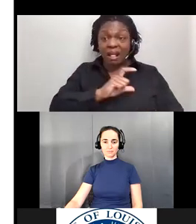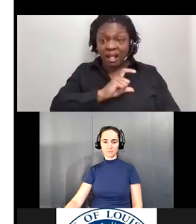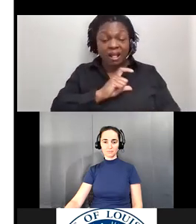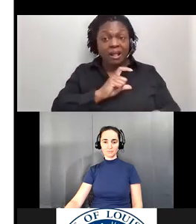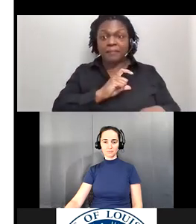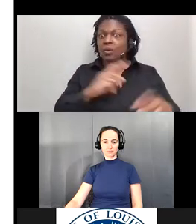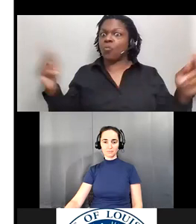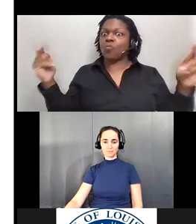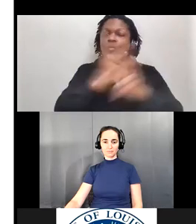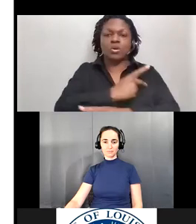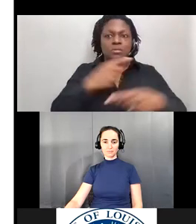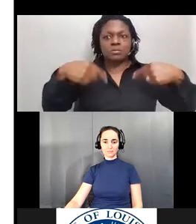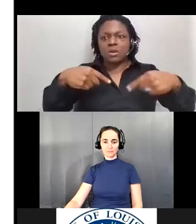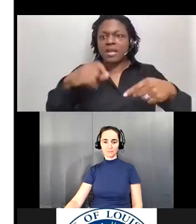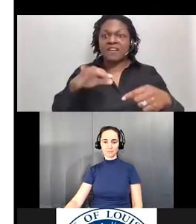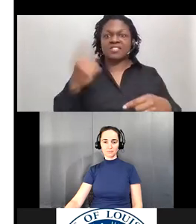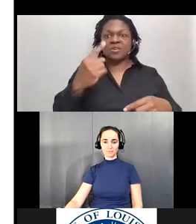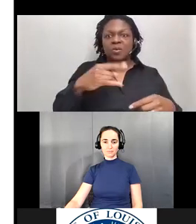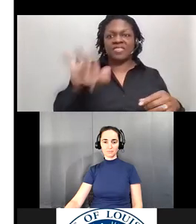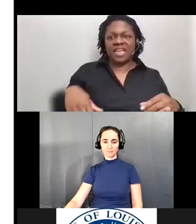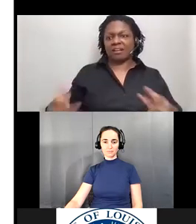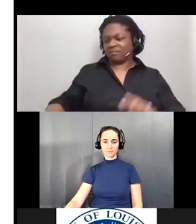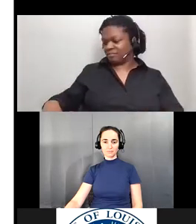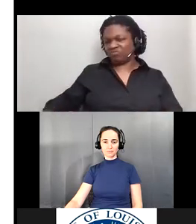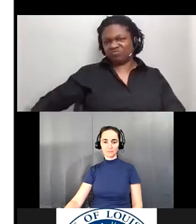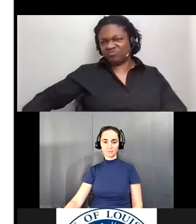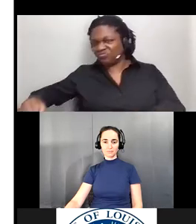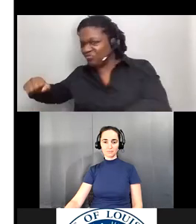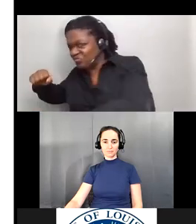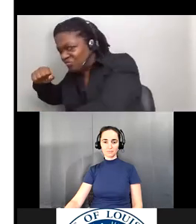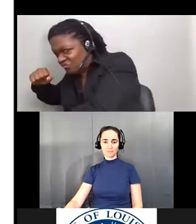under their seat or their middle console. 16:01:03 That makes a police officer very